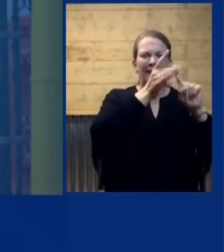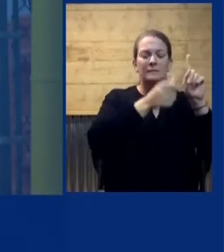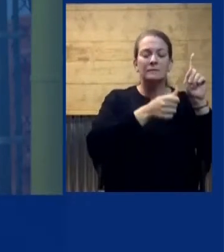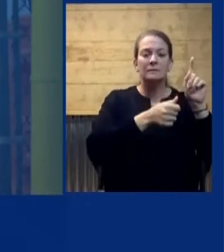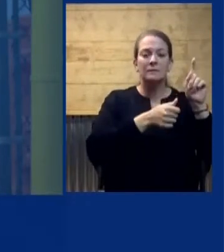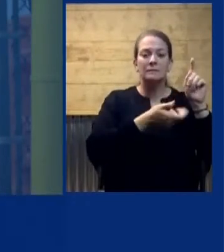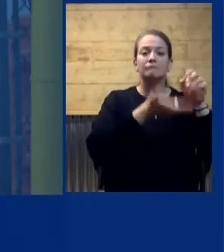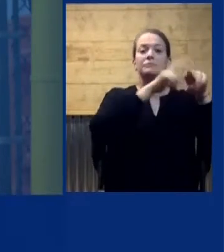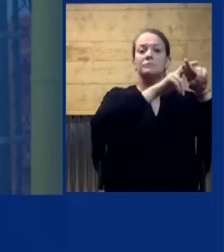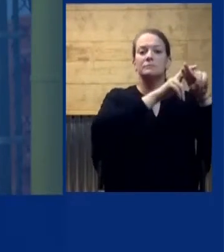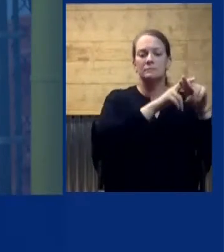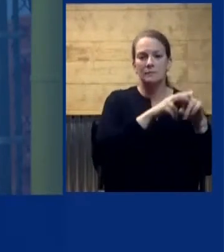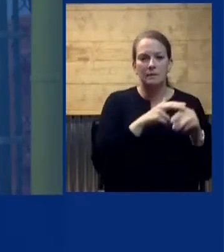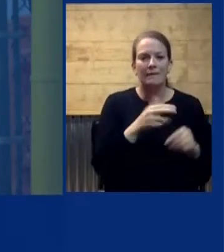THE IHME MODEL, SHOWS